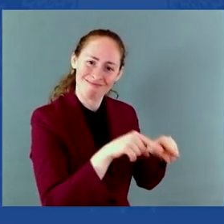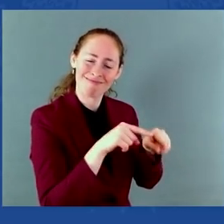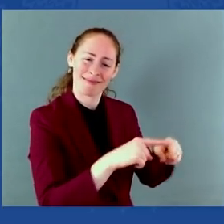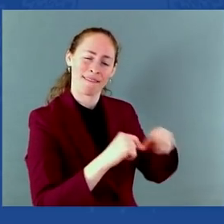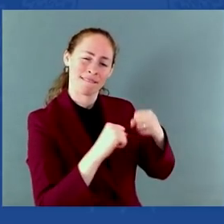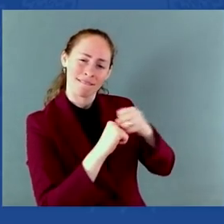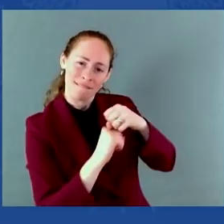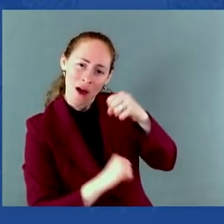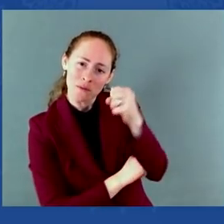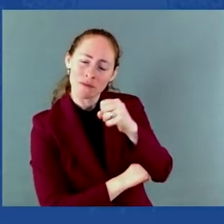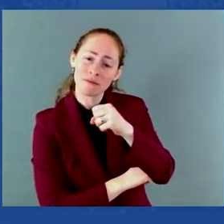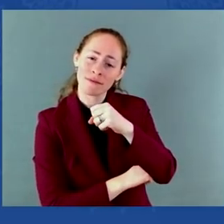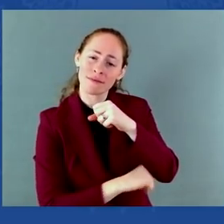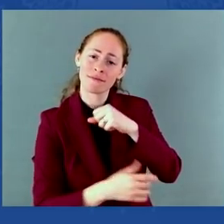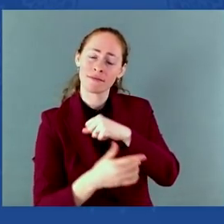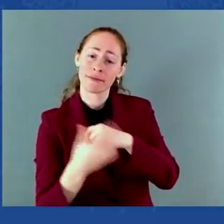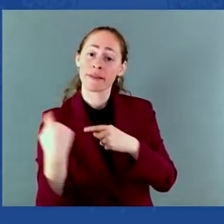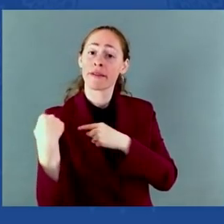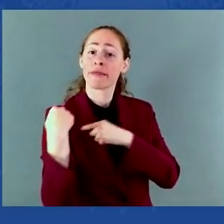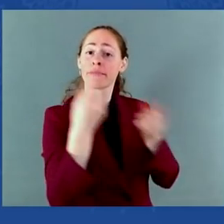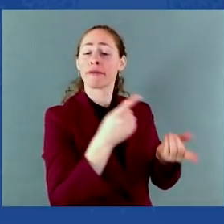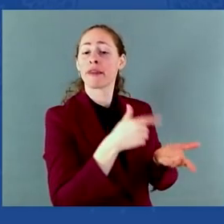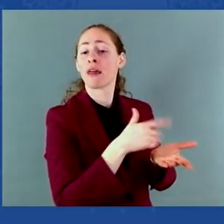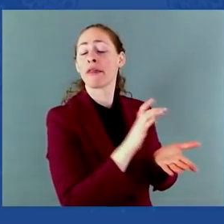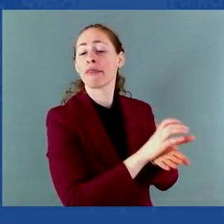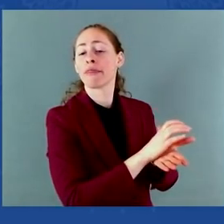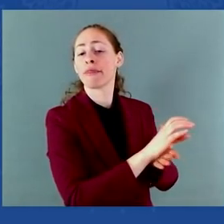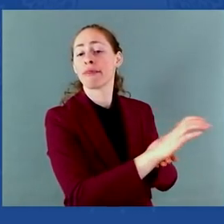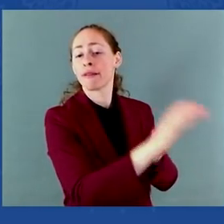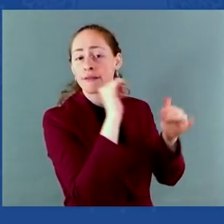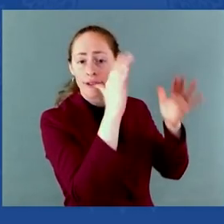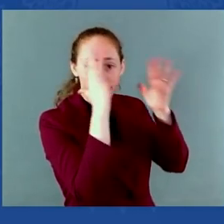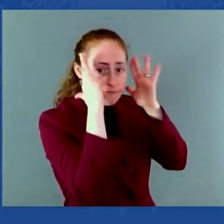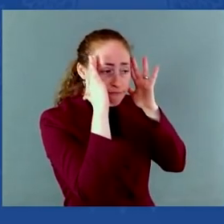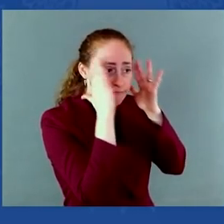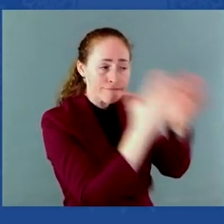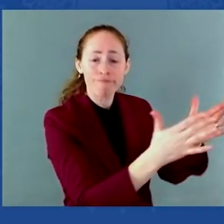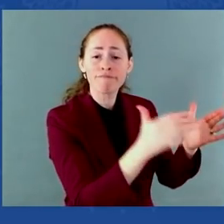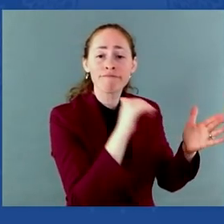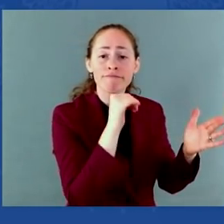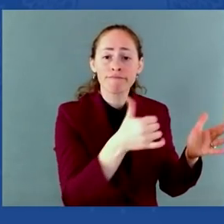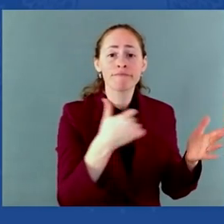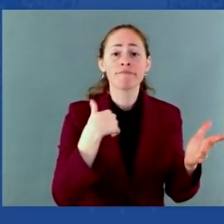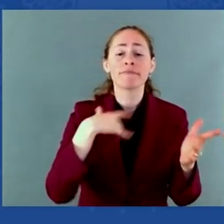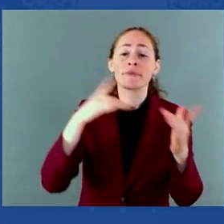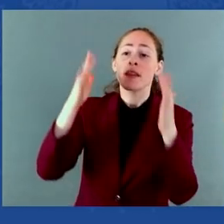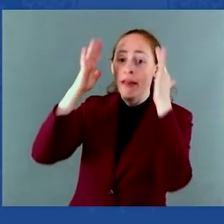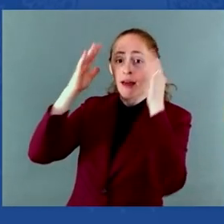Trickle-down economics does not work. To rebuild the economy from the bottom up and the middle out --